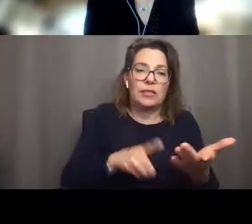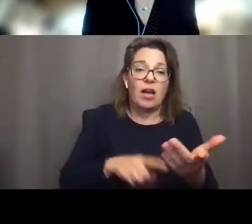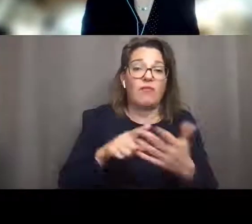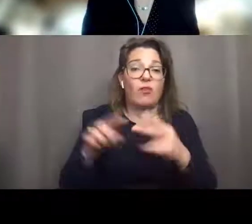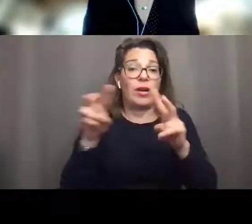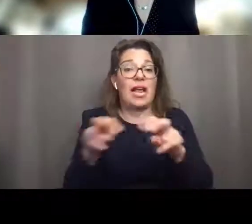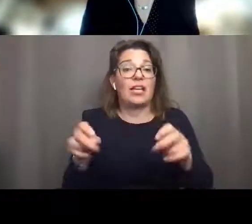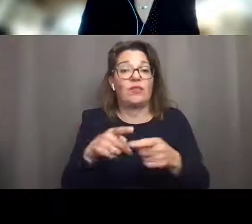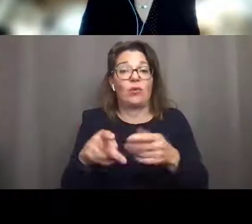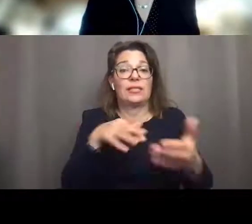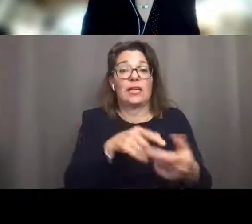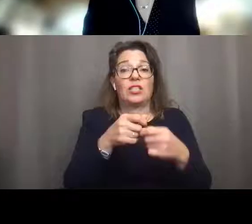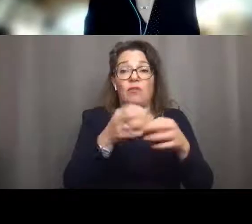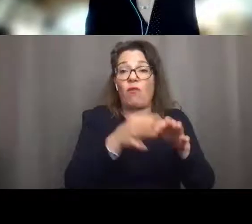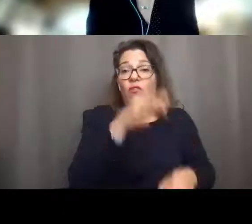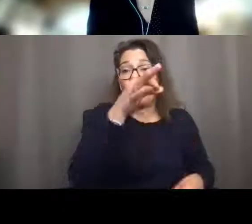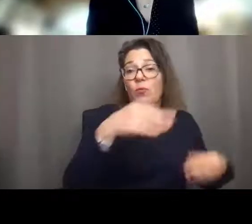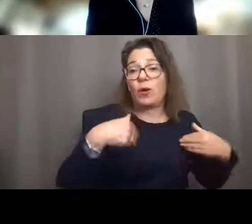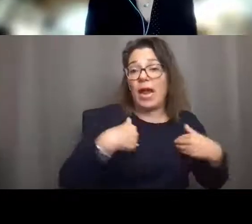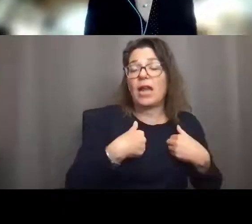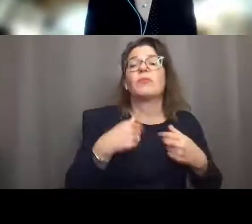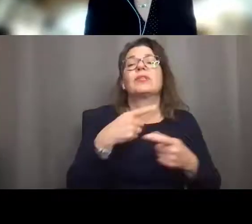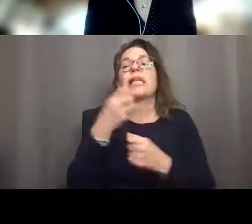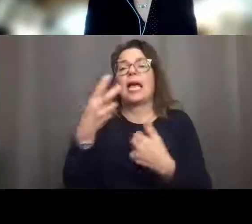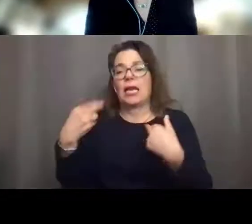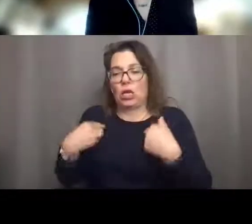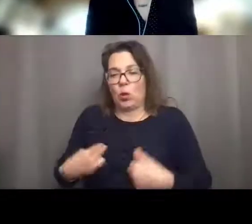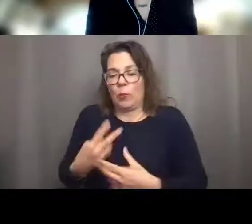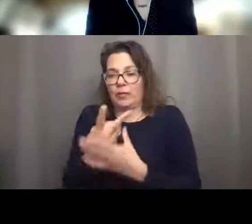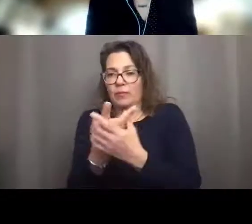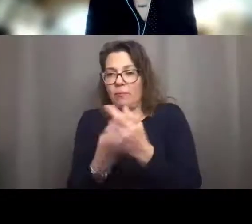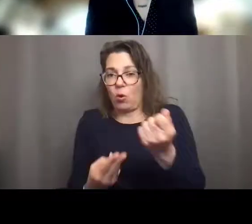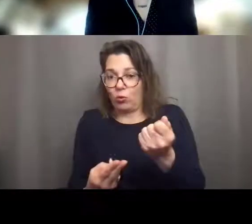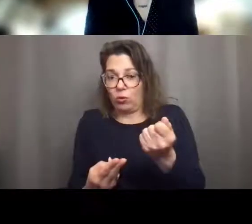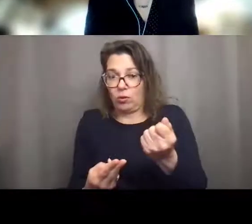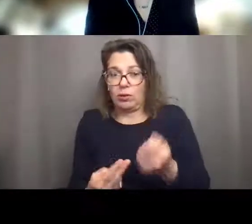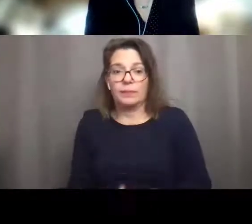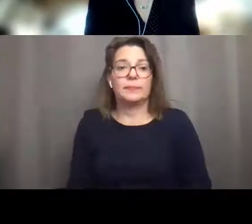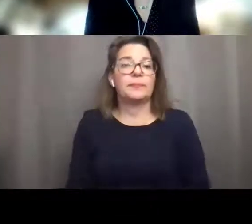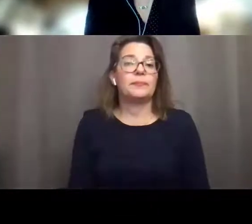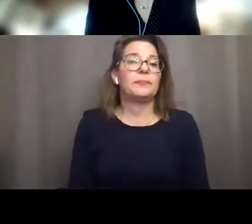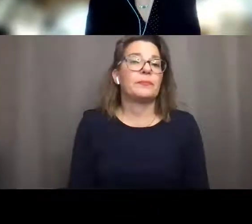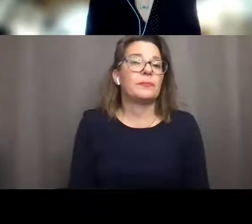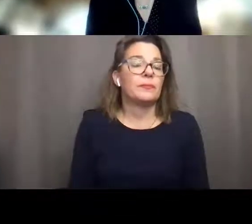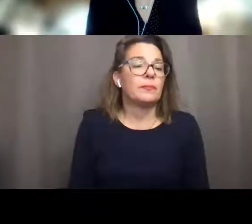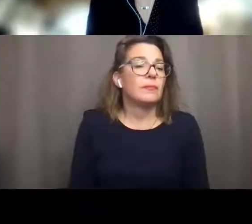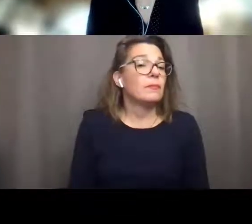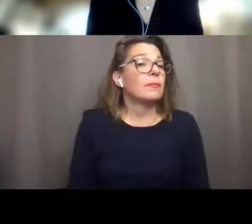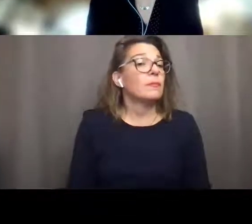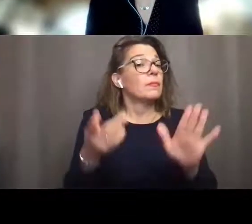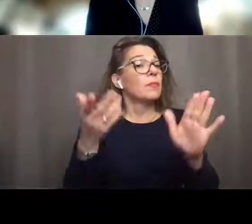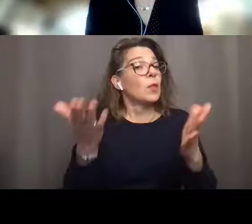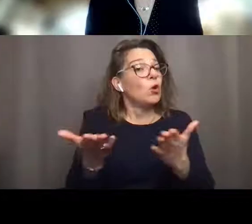So this applies to, again, both vertebrate animals and humans. Now, you can propose to study one sex,